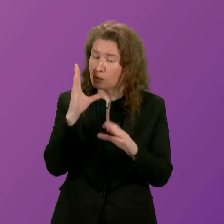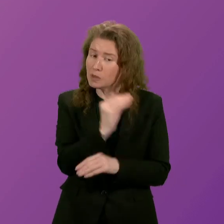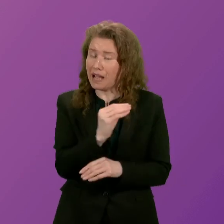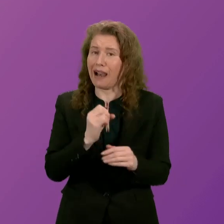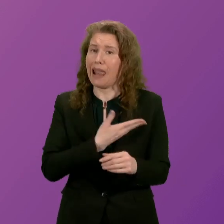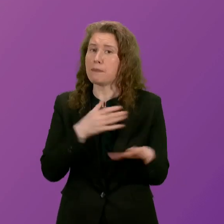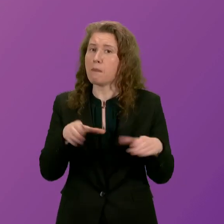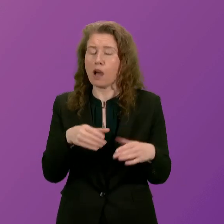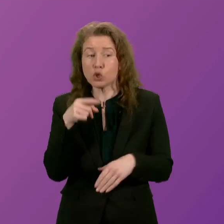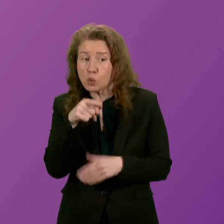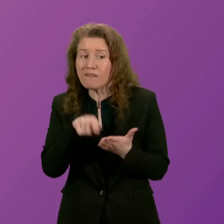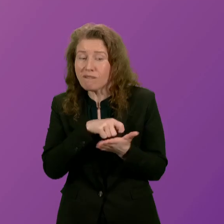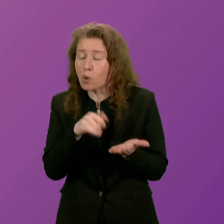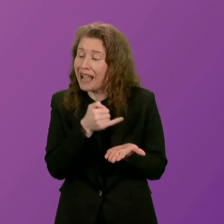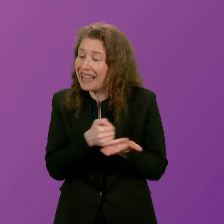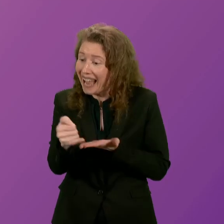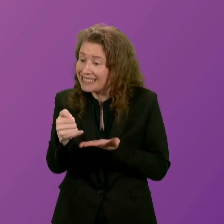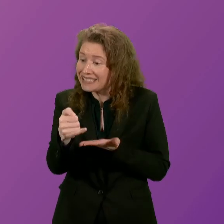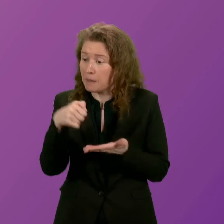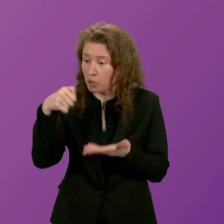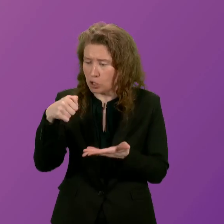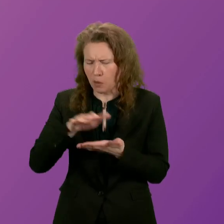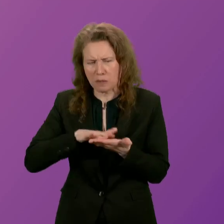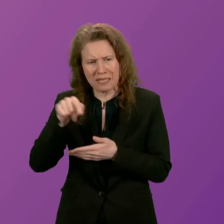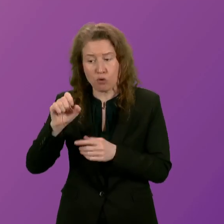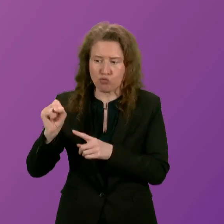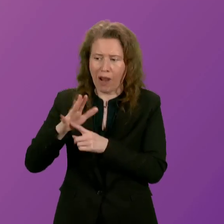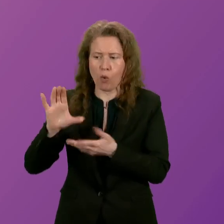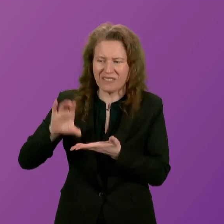Party that it voted against record investment of £21 billion in the national health service,